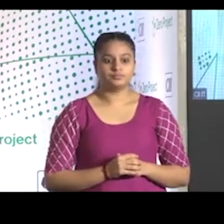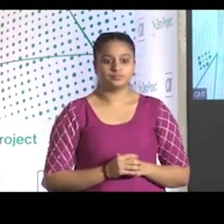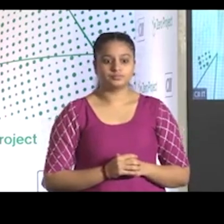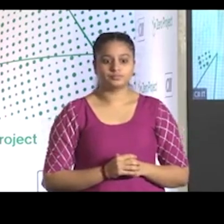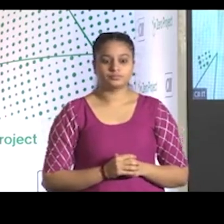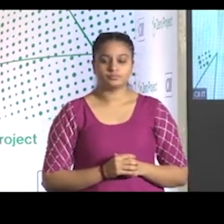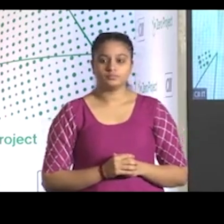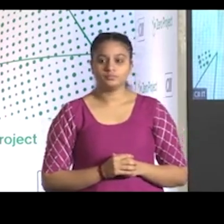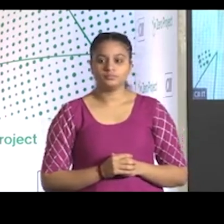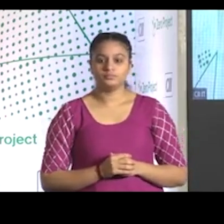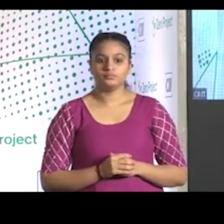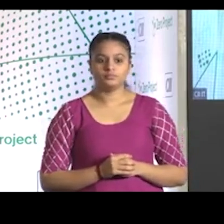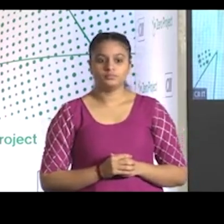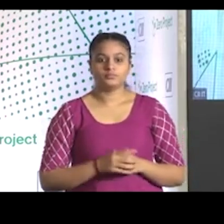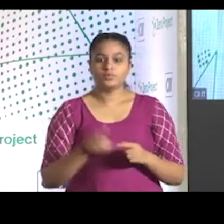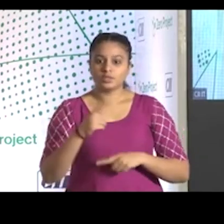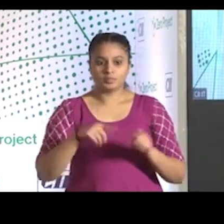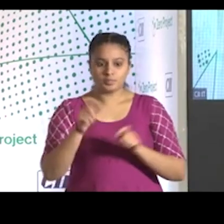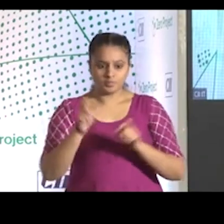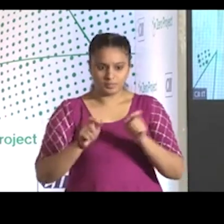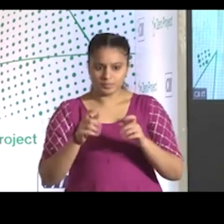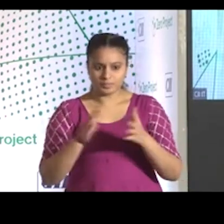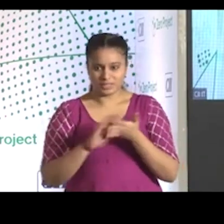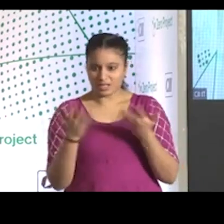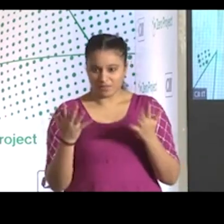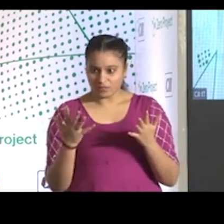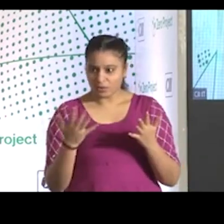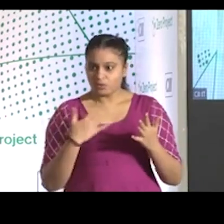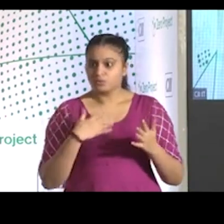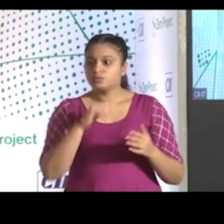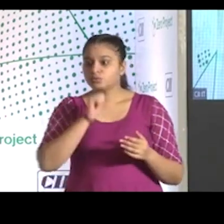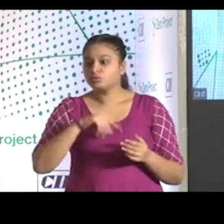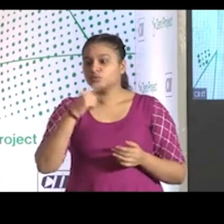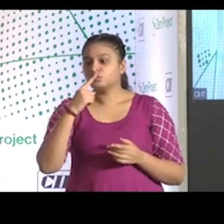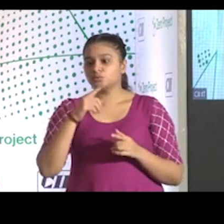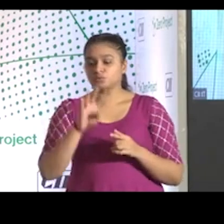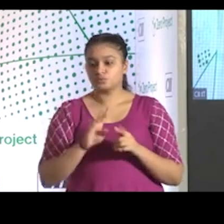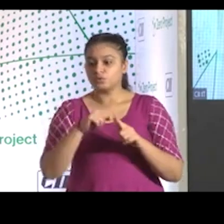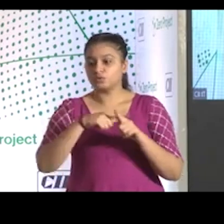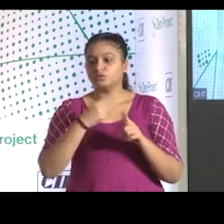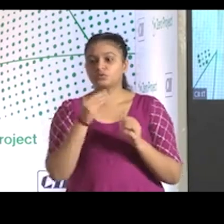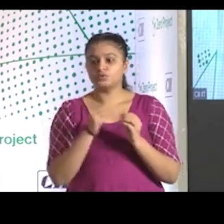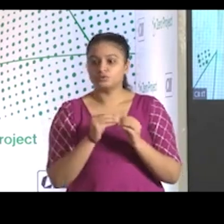Those of you don't have it. You can access it on the Youth for Jobs website. This was followed